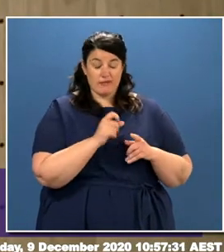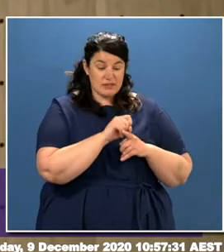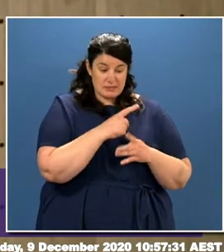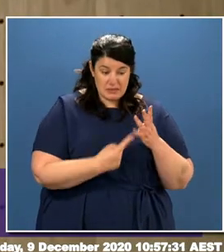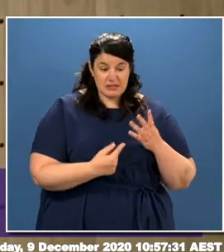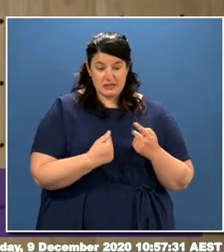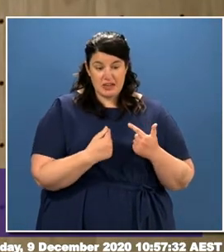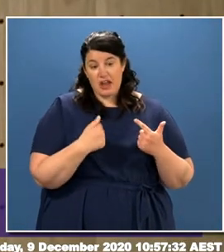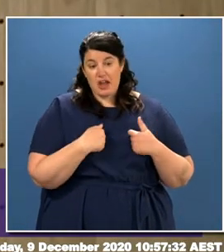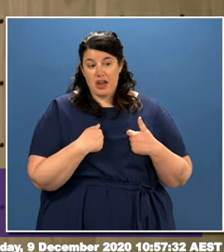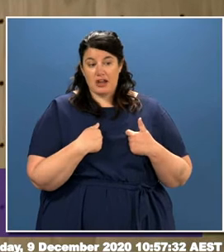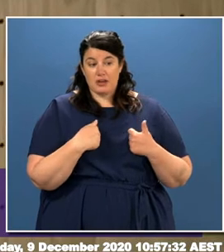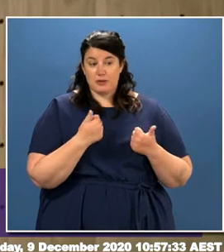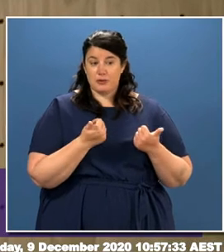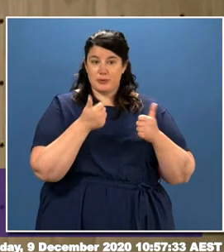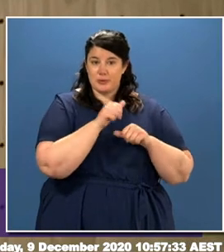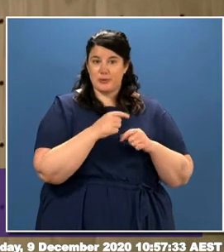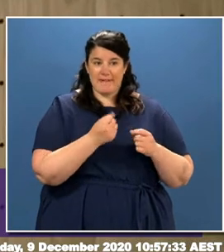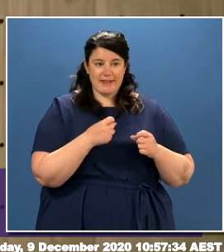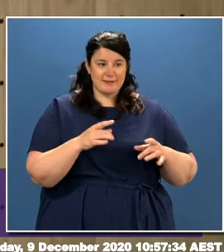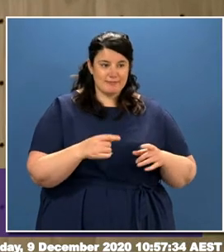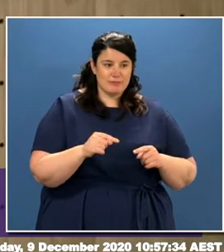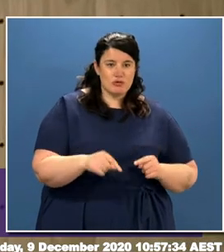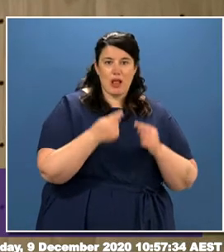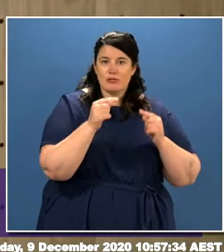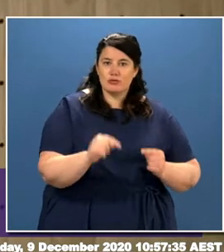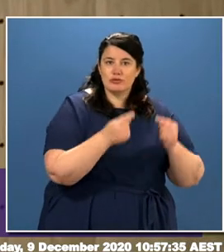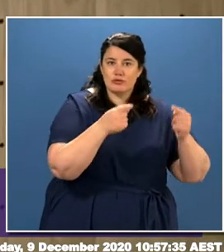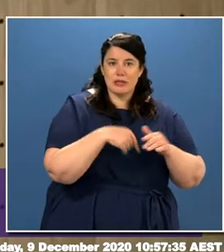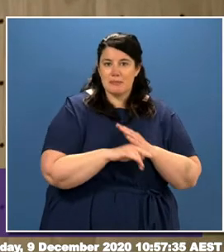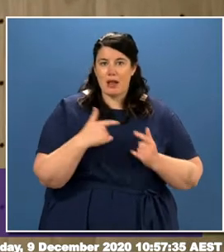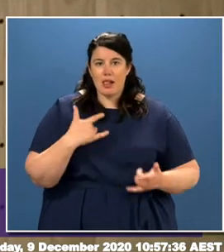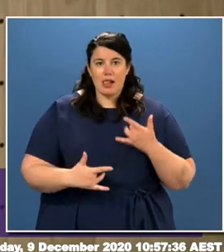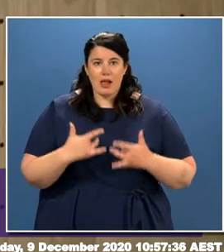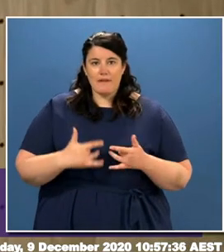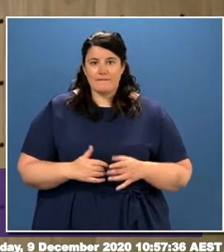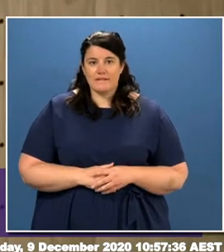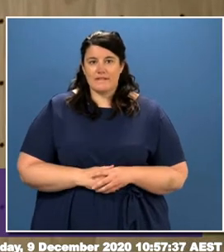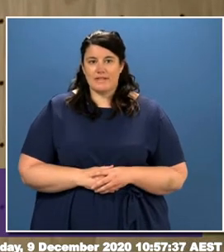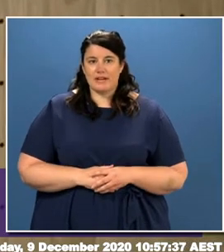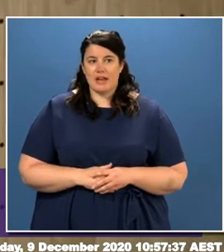I'm used to adversity and also I don't like feeling like I'm giving up.